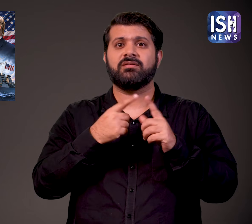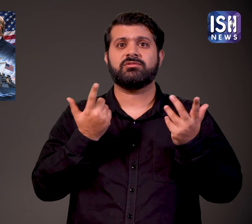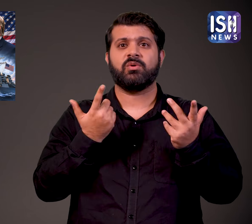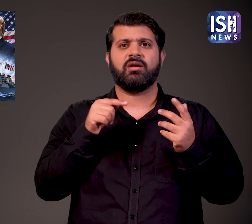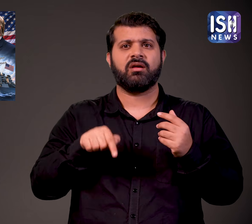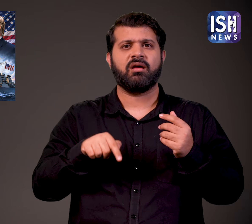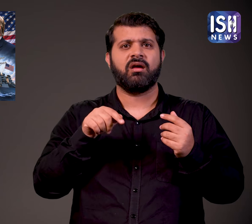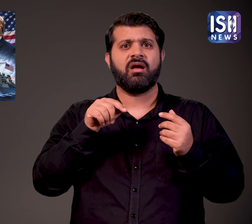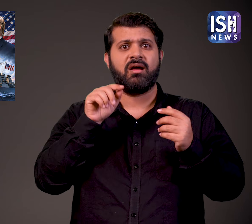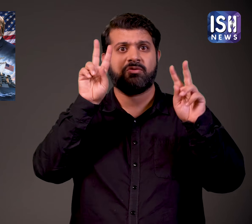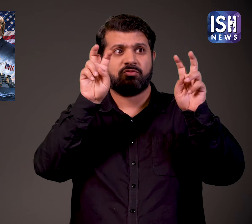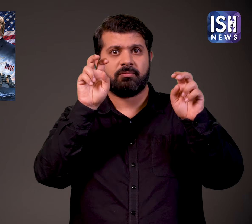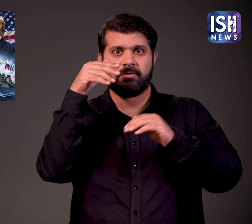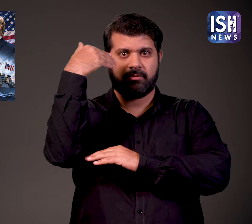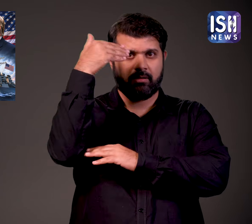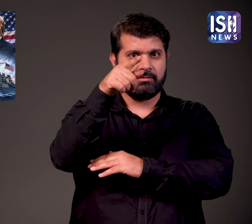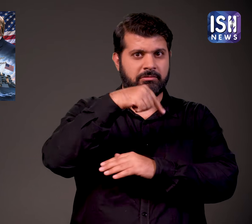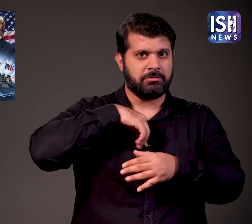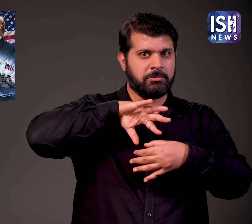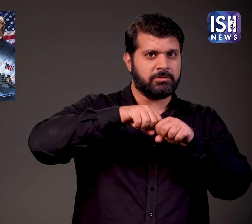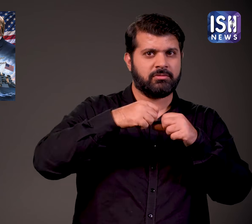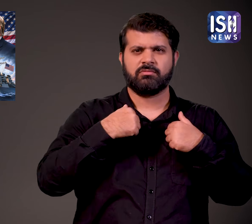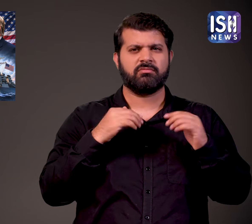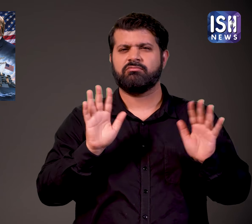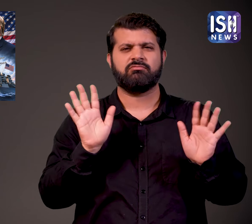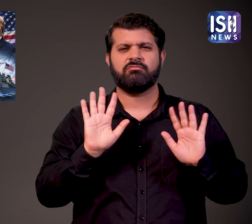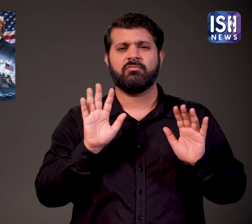The US also said that this is not an attack on any specific country,